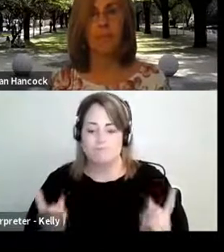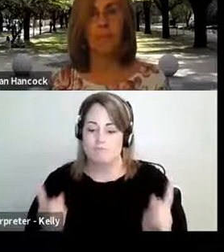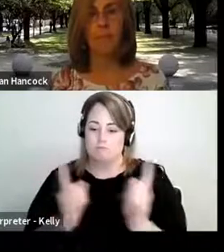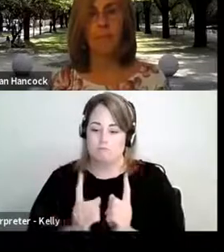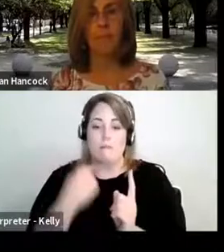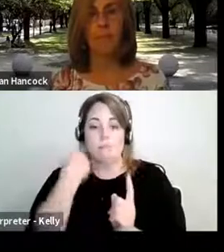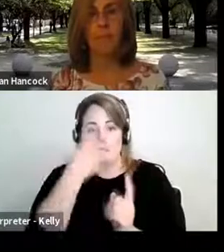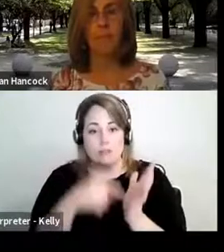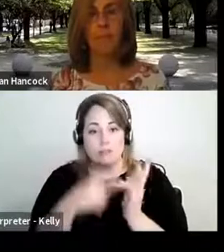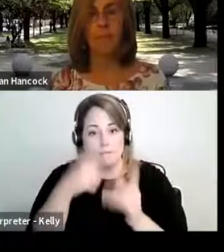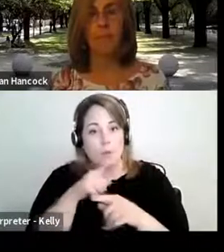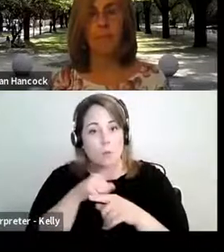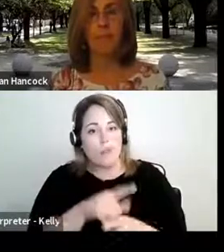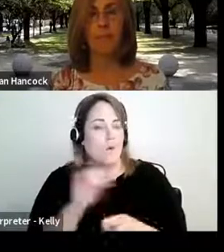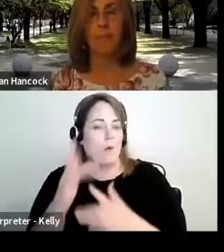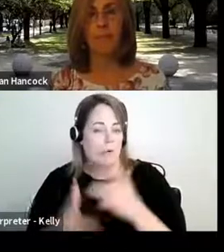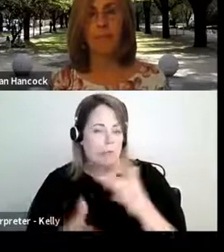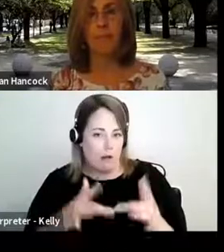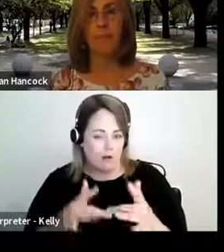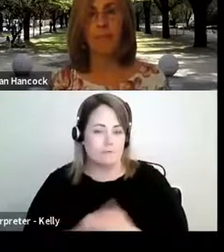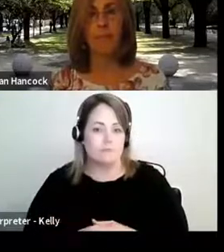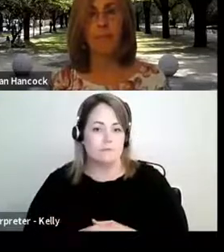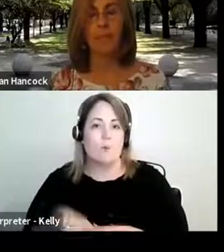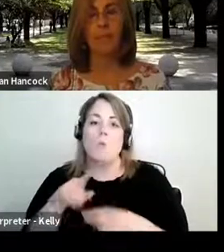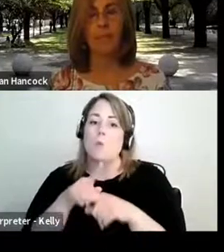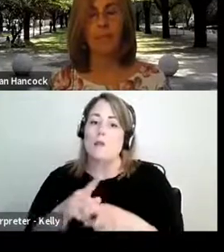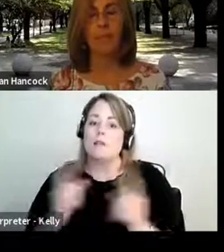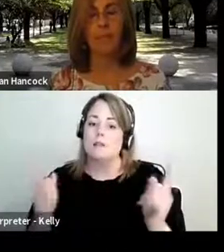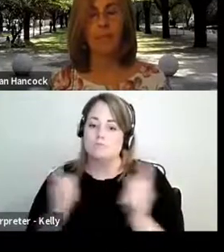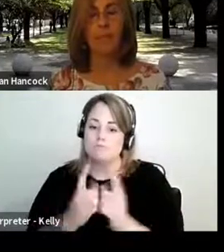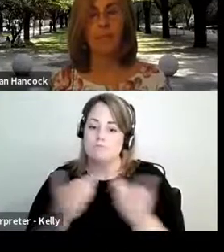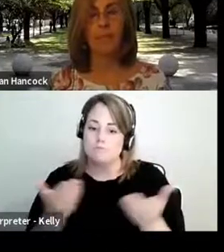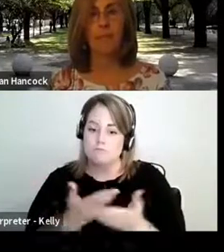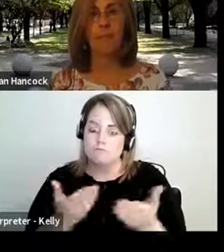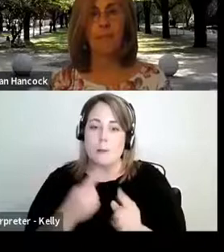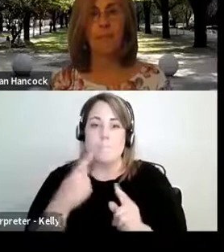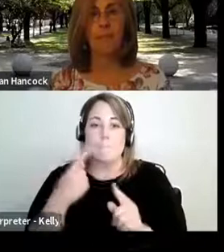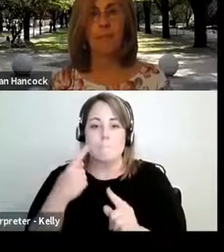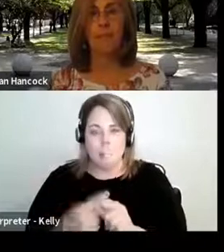weekly online supervision meetings and provide a fortnightly report for supervision purposes.